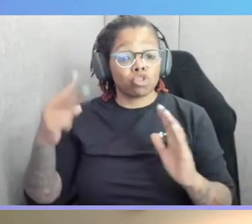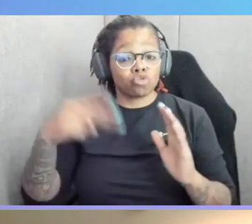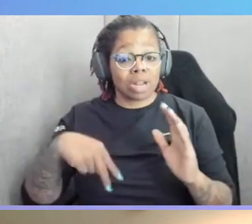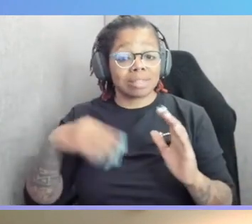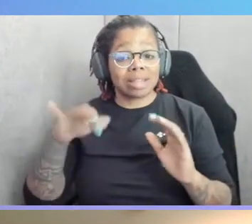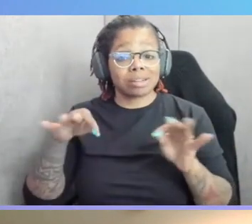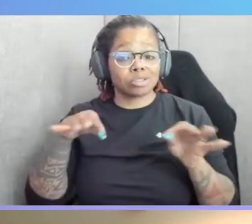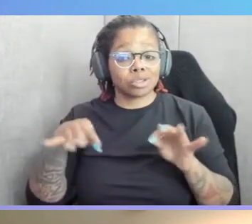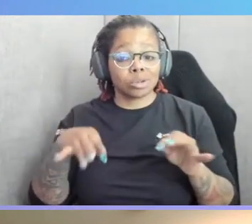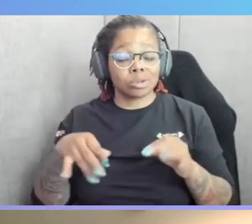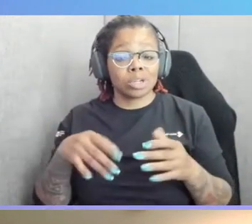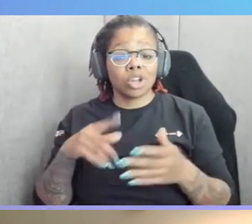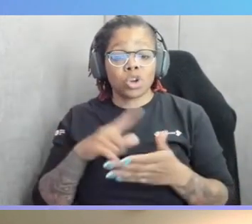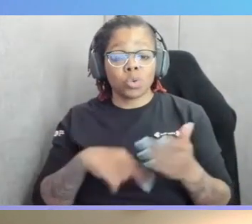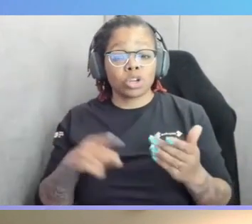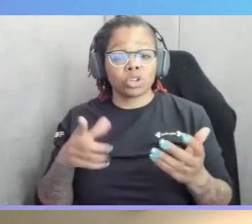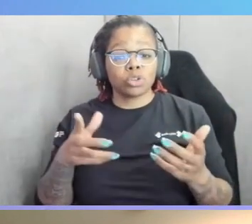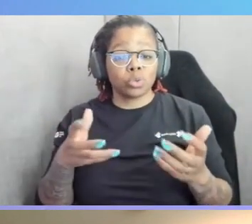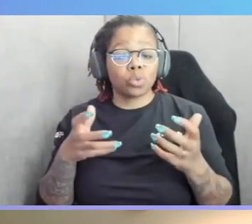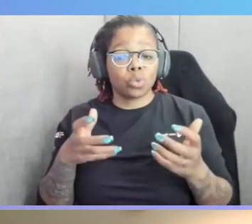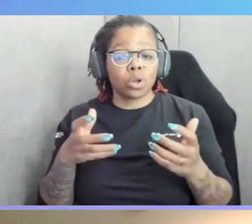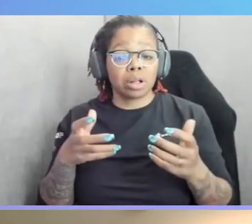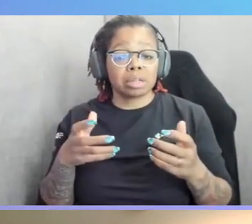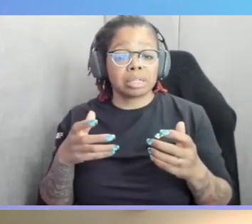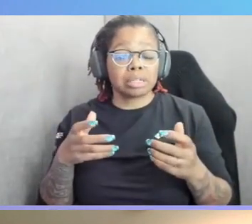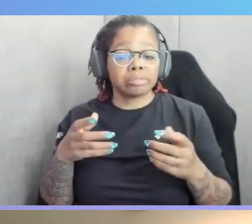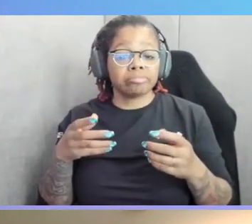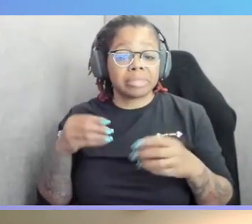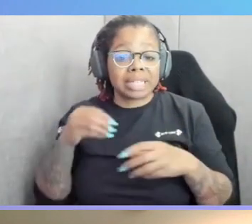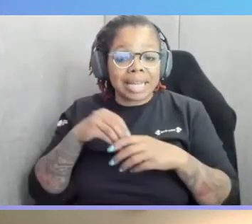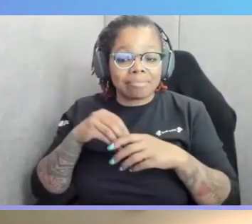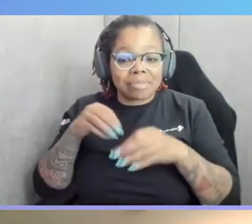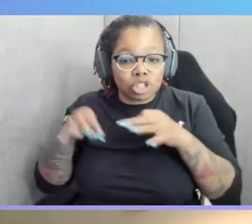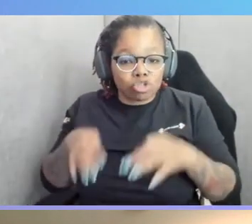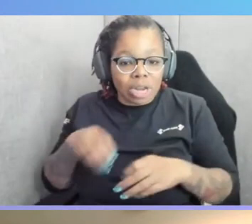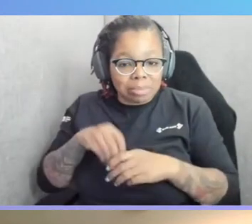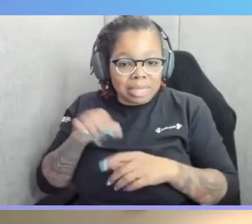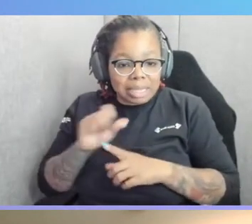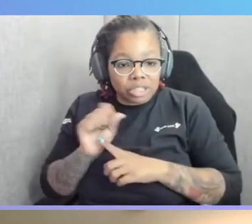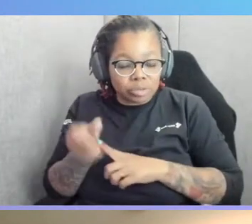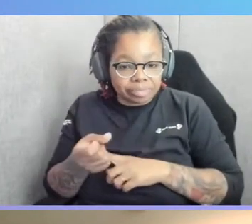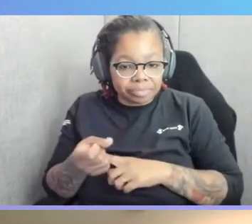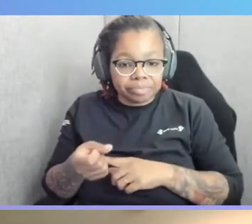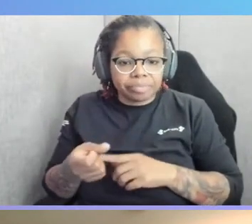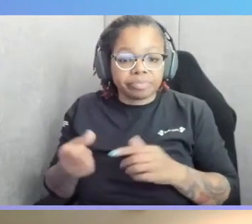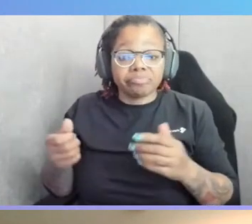would like, they would like to have, uh, described in that scenario, after that conversation, we then asked